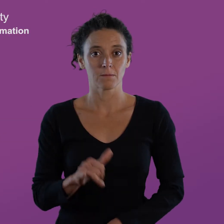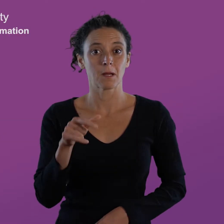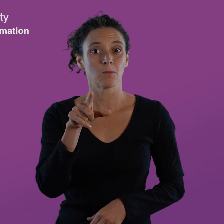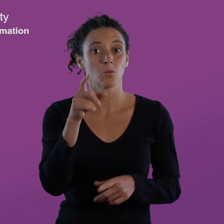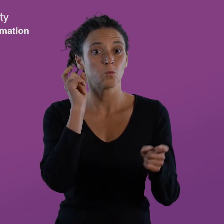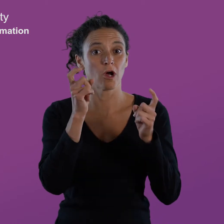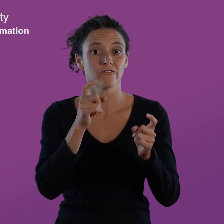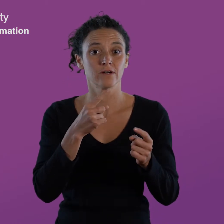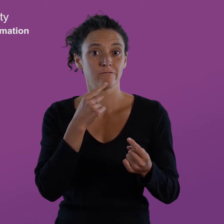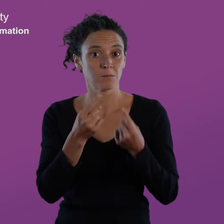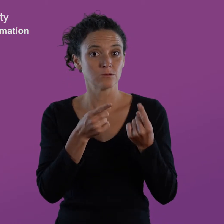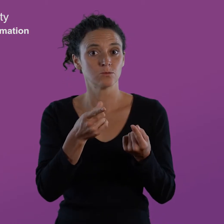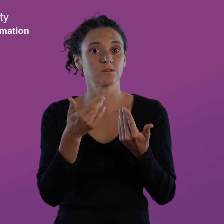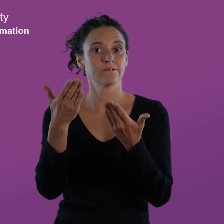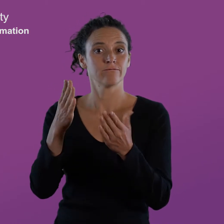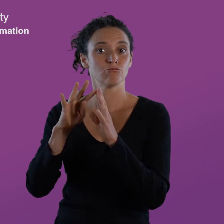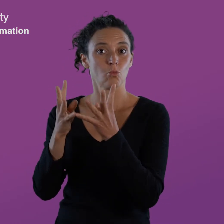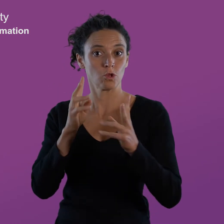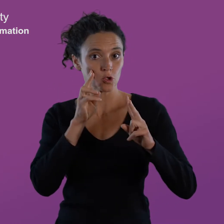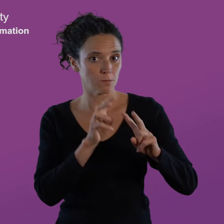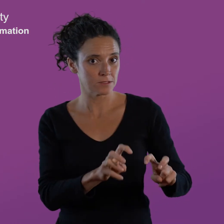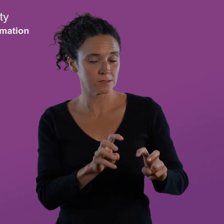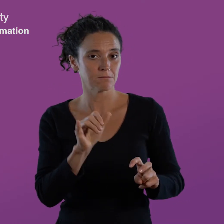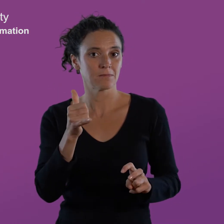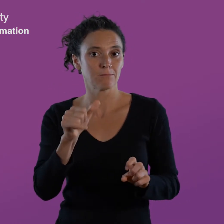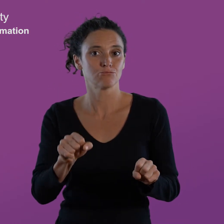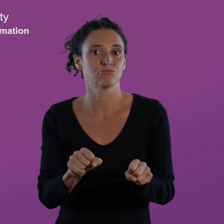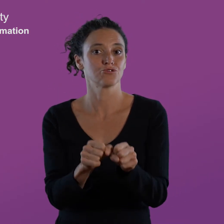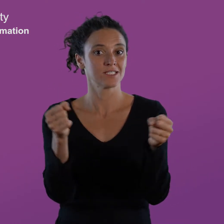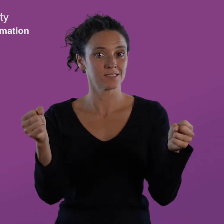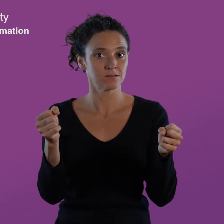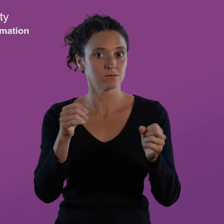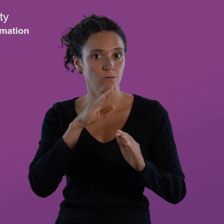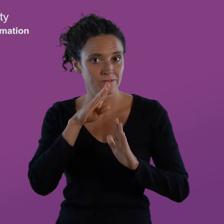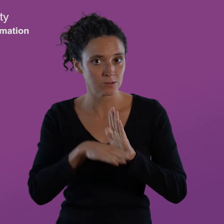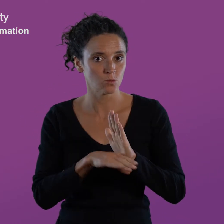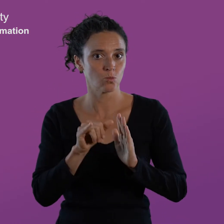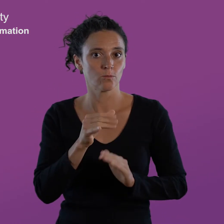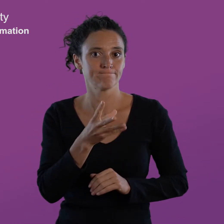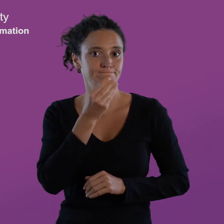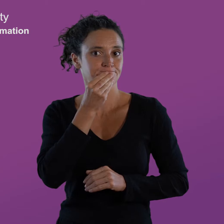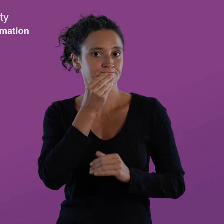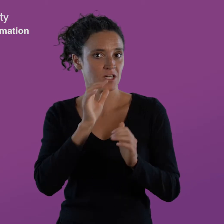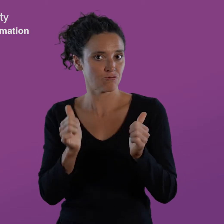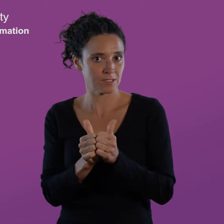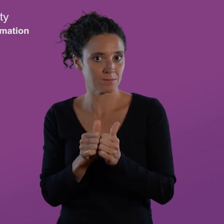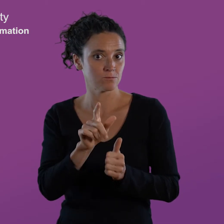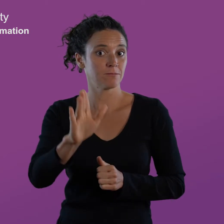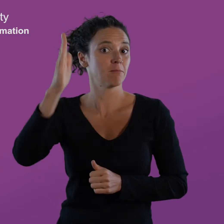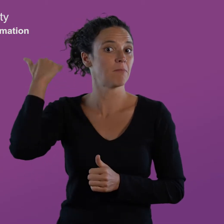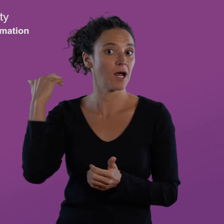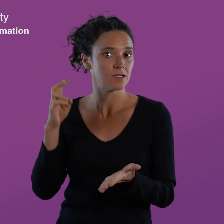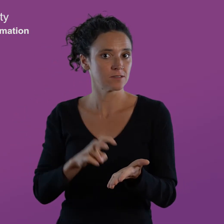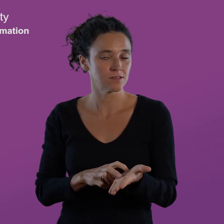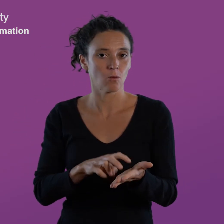You might be worried that any information that you give to the Royal Commission, including in a written, online or audio-visual submission,